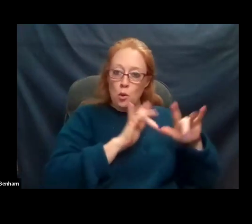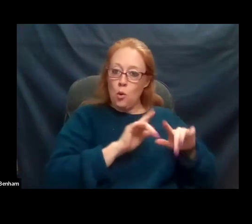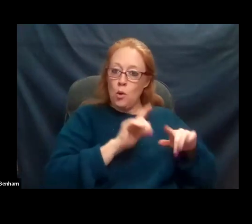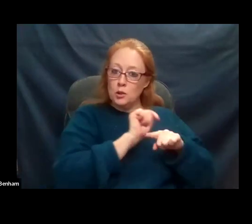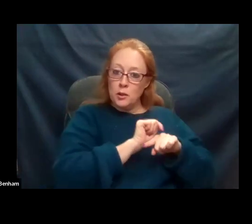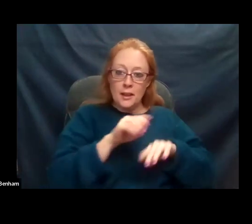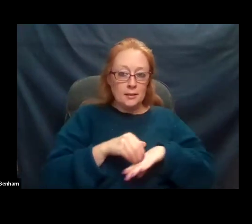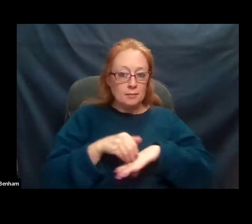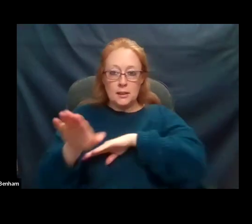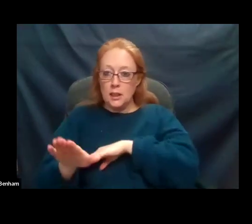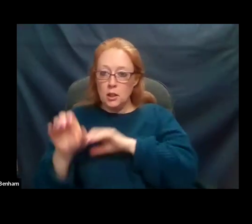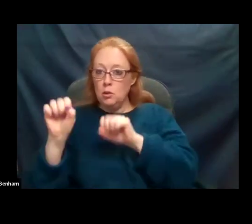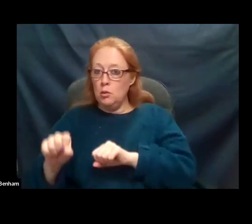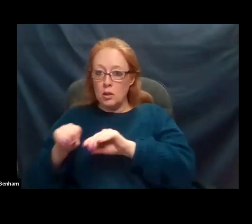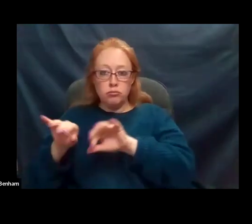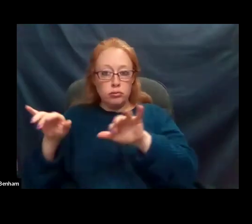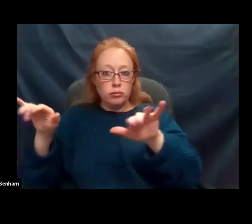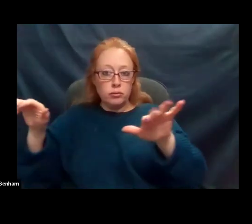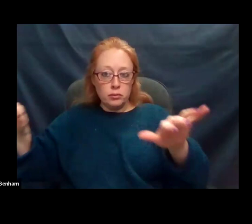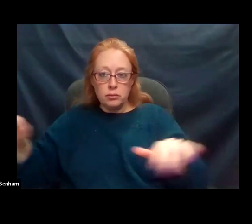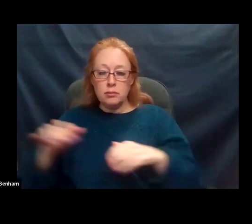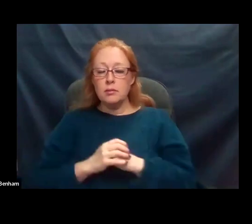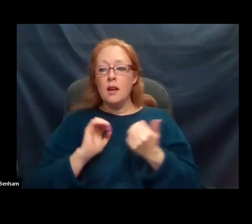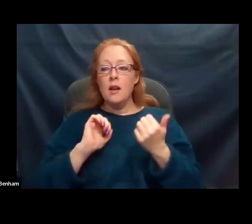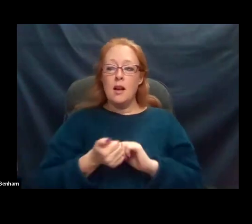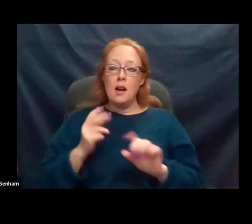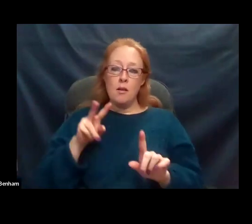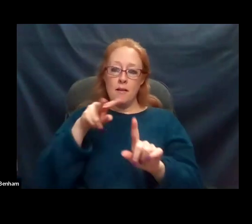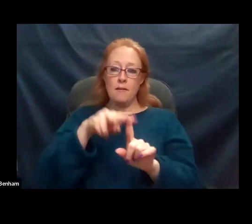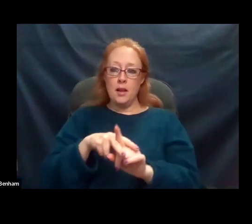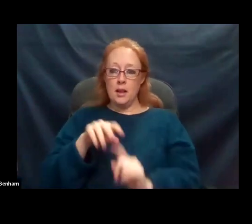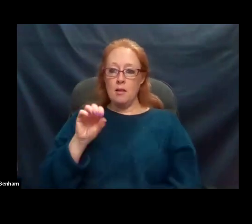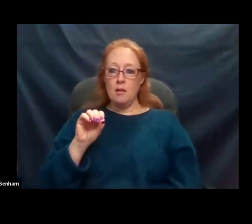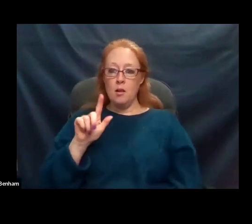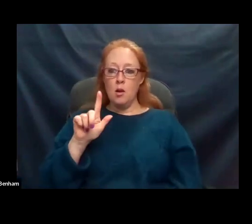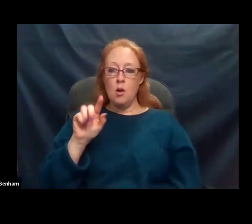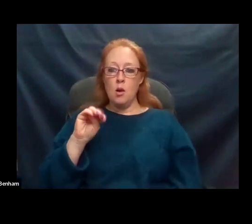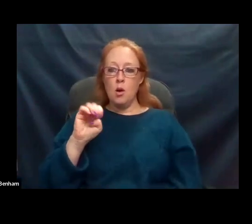I'll I'll have staff come and we will, you know do a training.